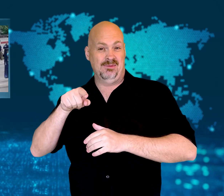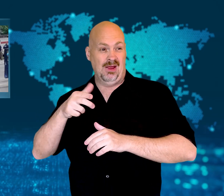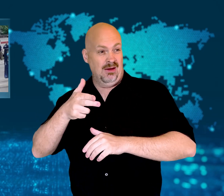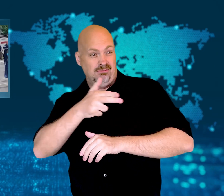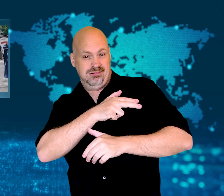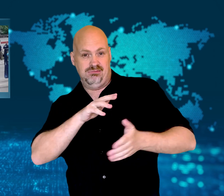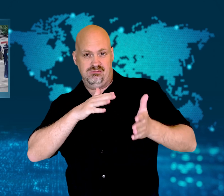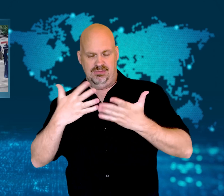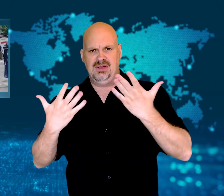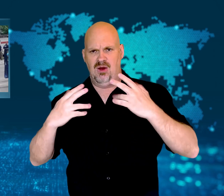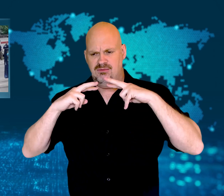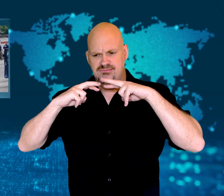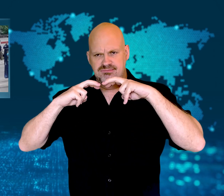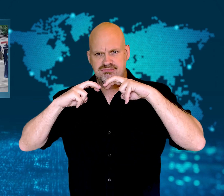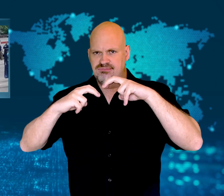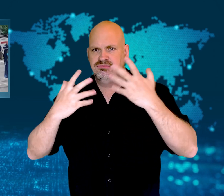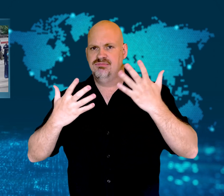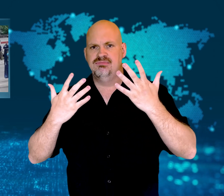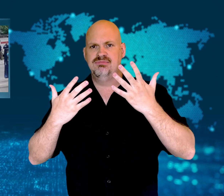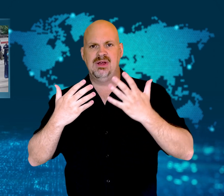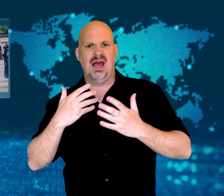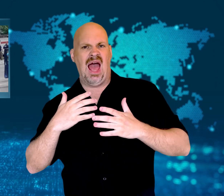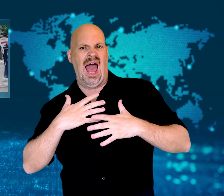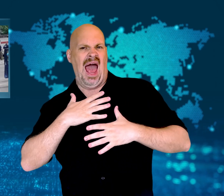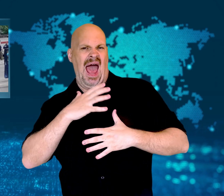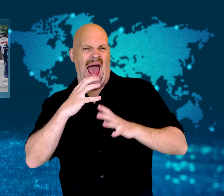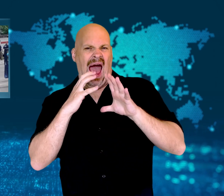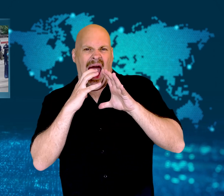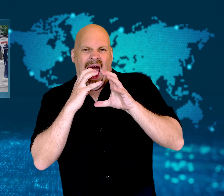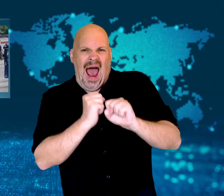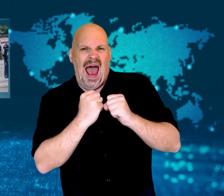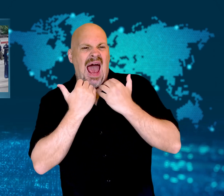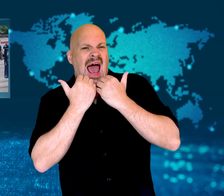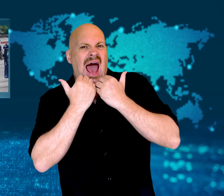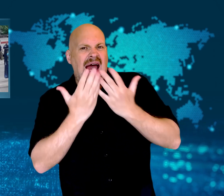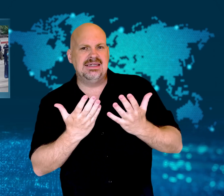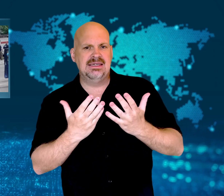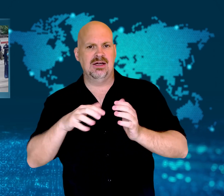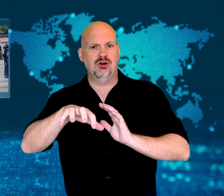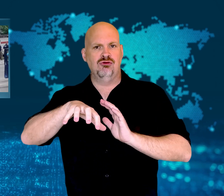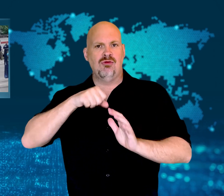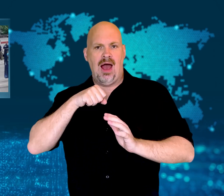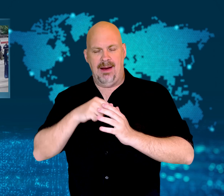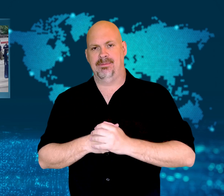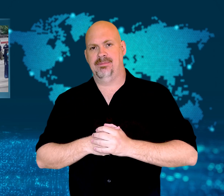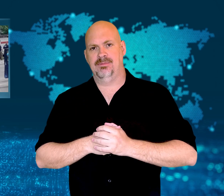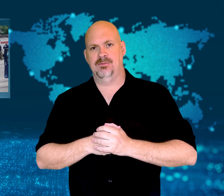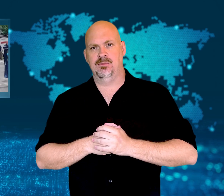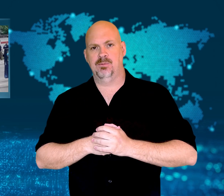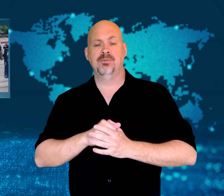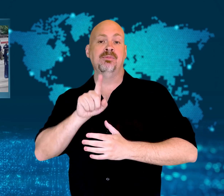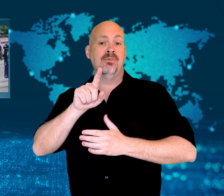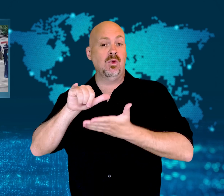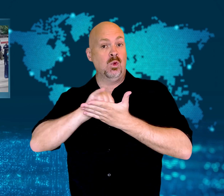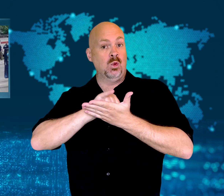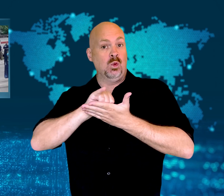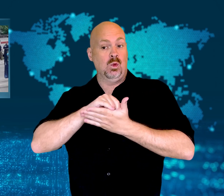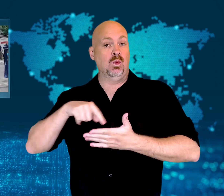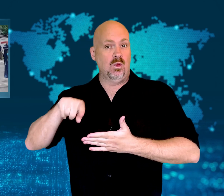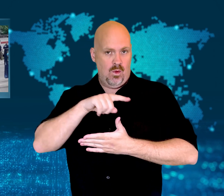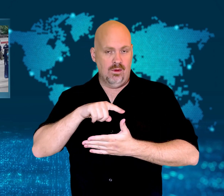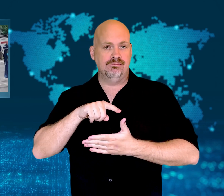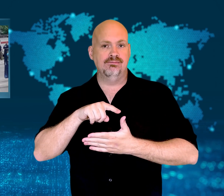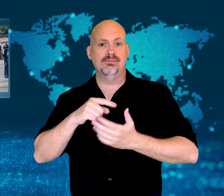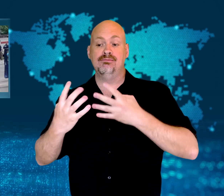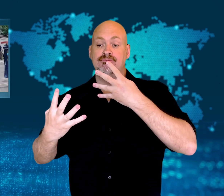The crime will be investigated as a hate crime.